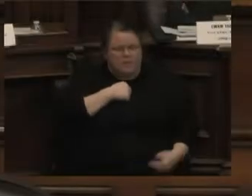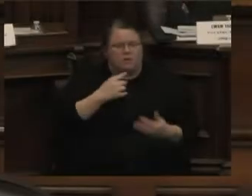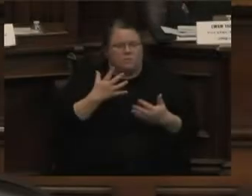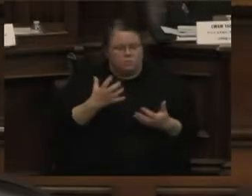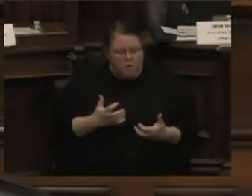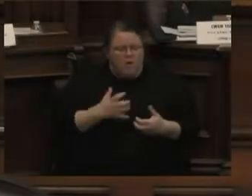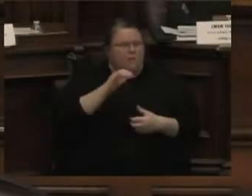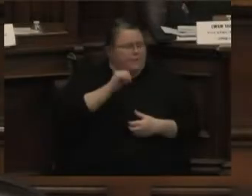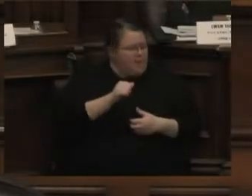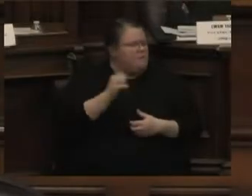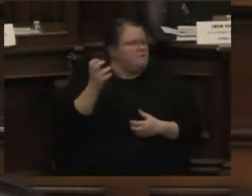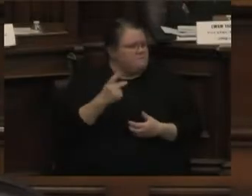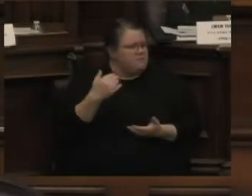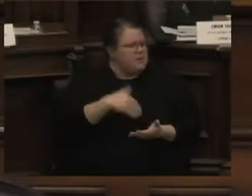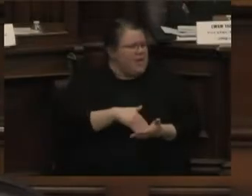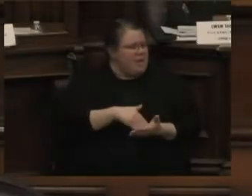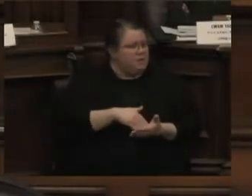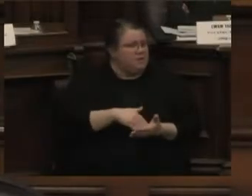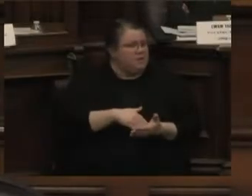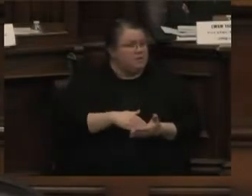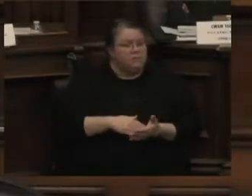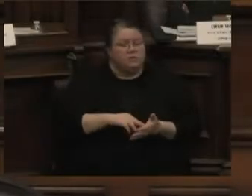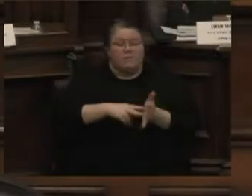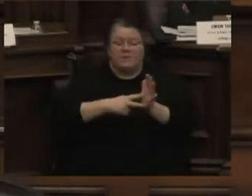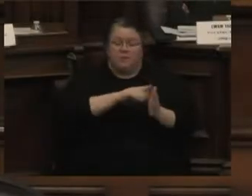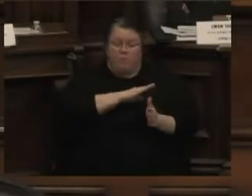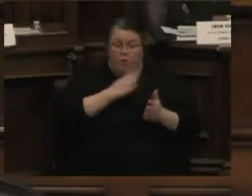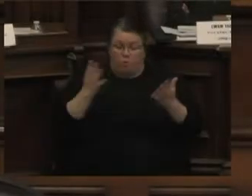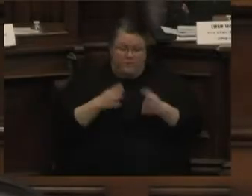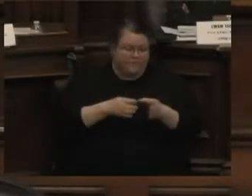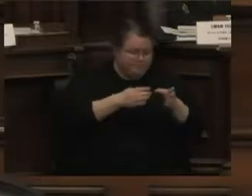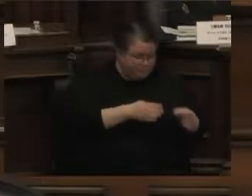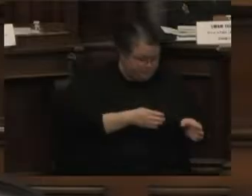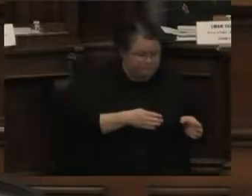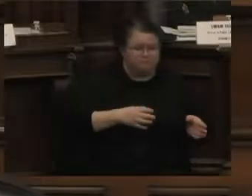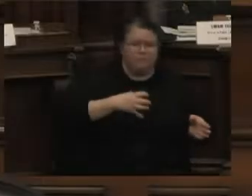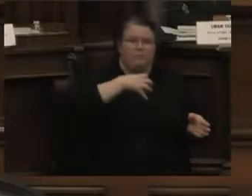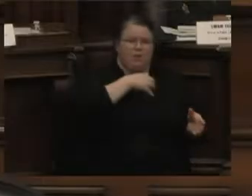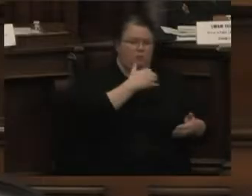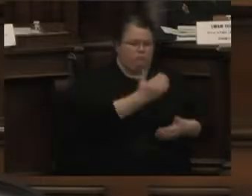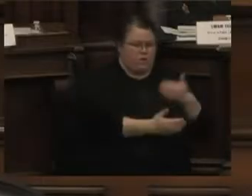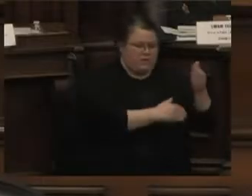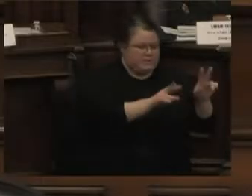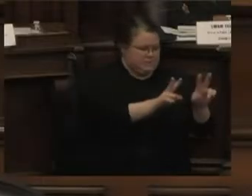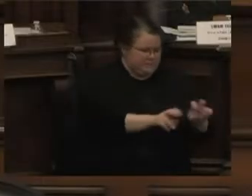forward to the fact that we're fighting hard to get that back,